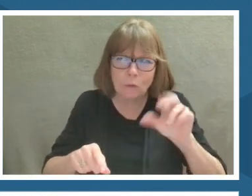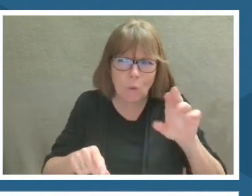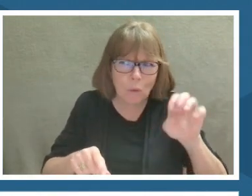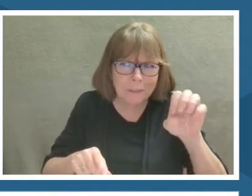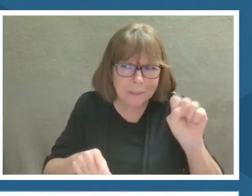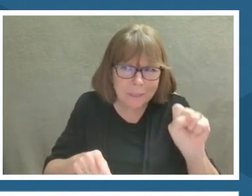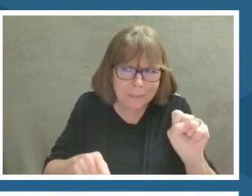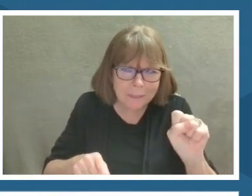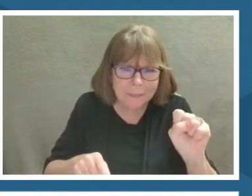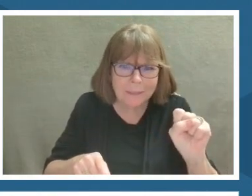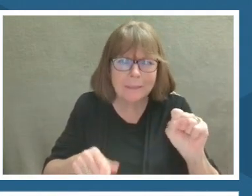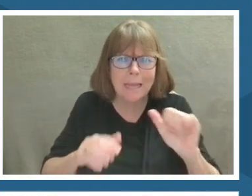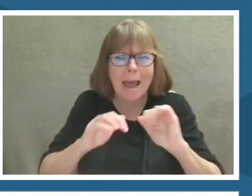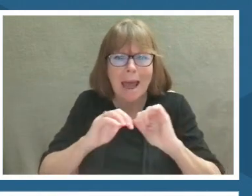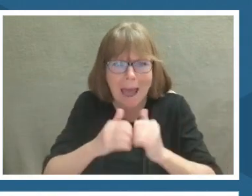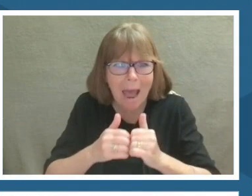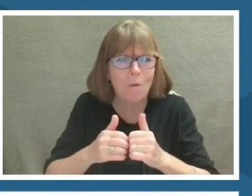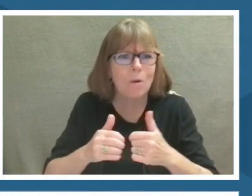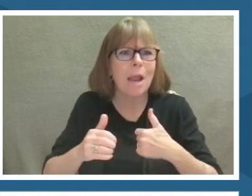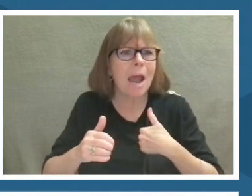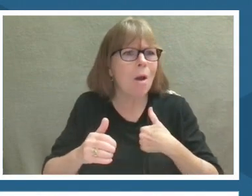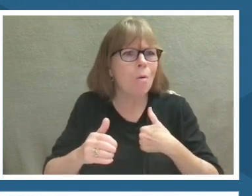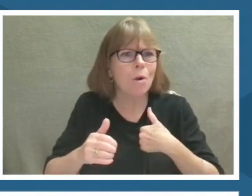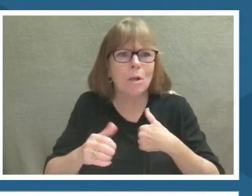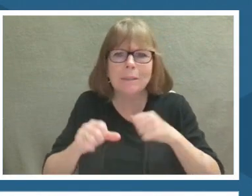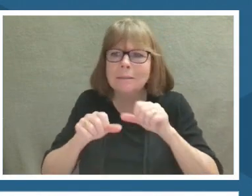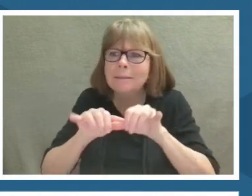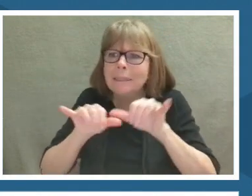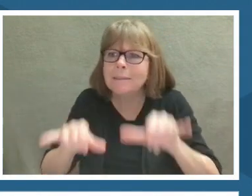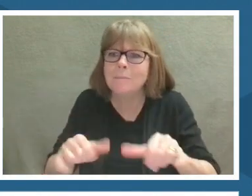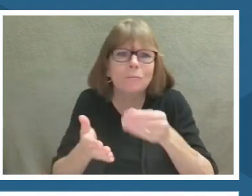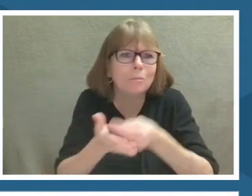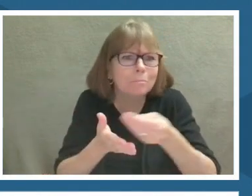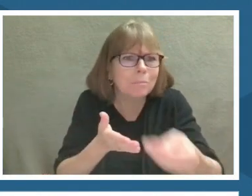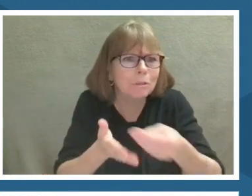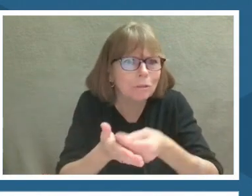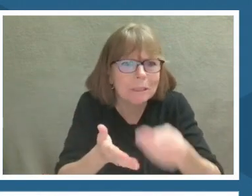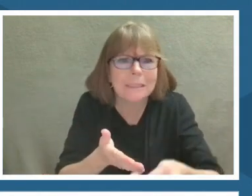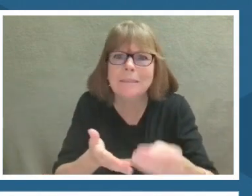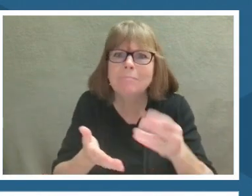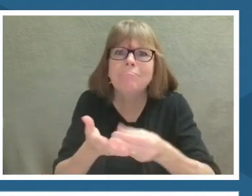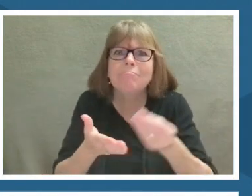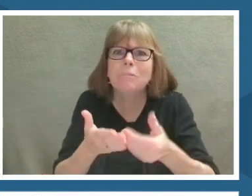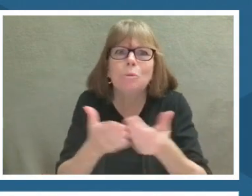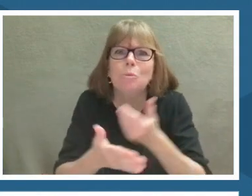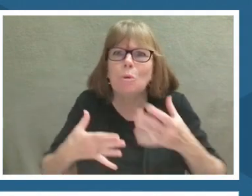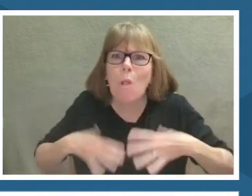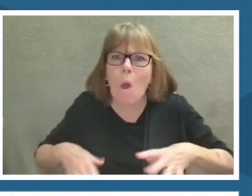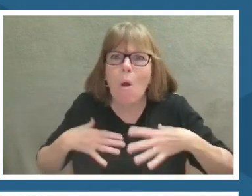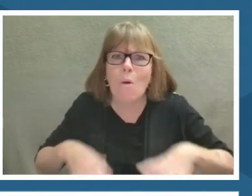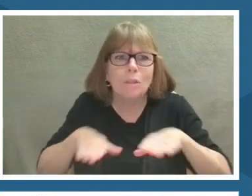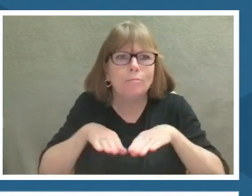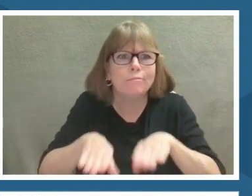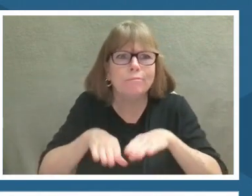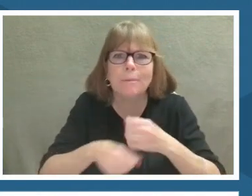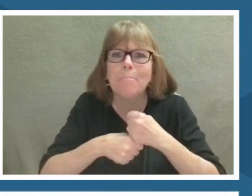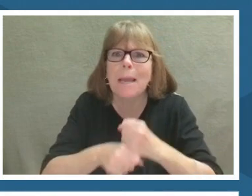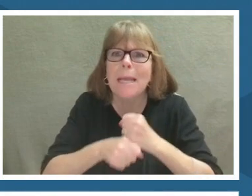systems for purchasing and just learning about new clothes and and making clothes